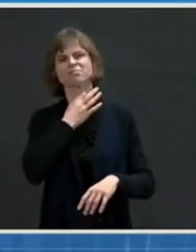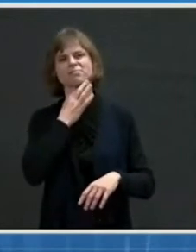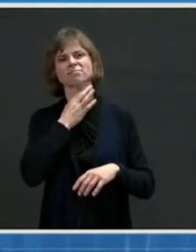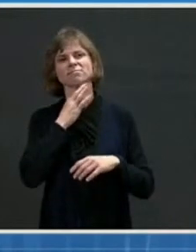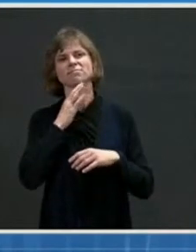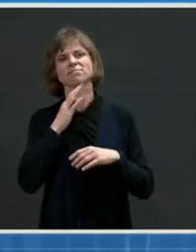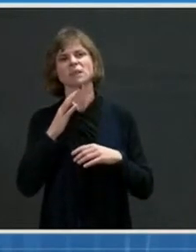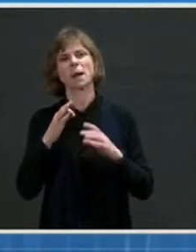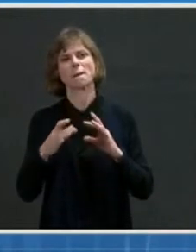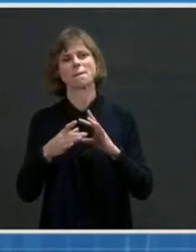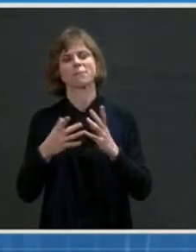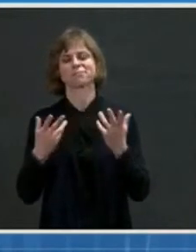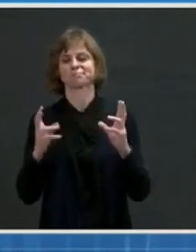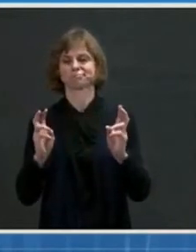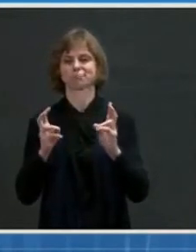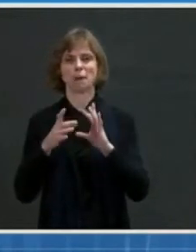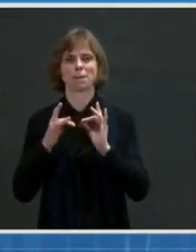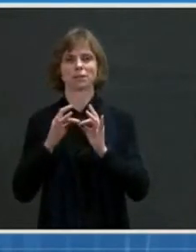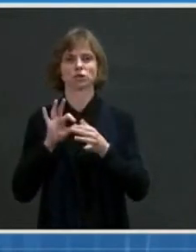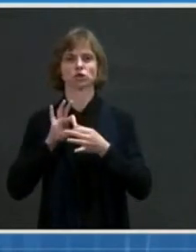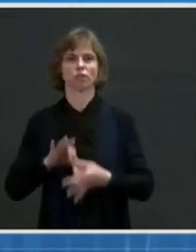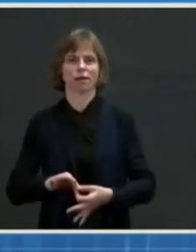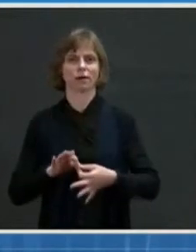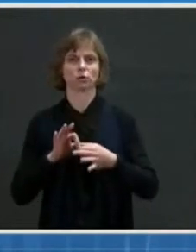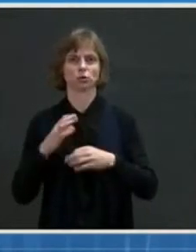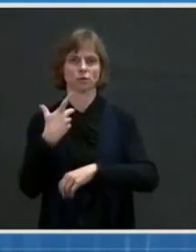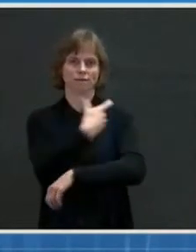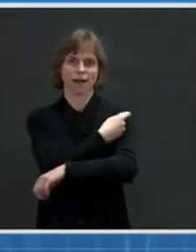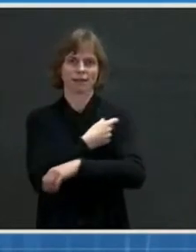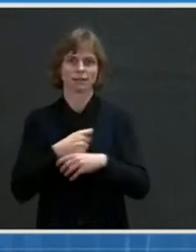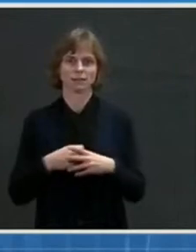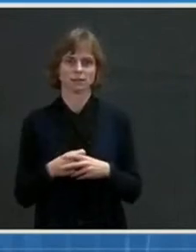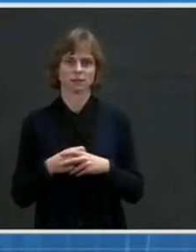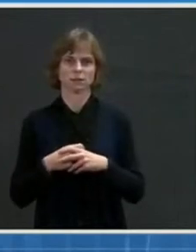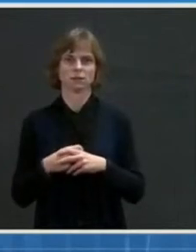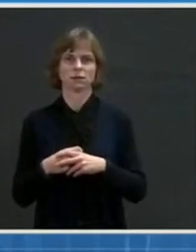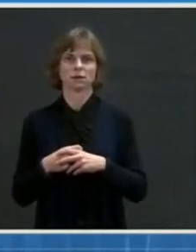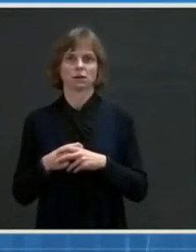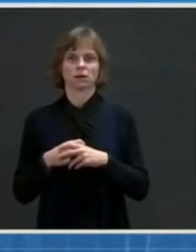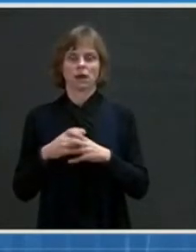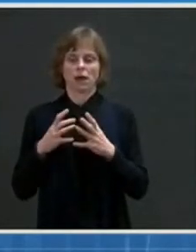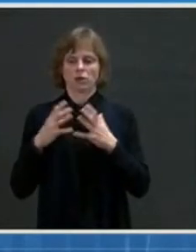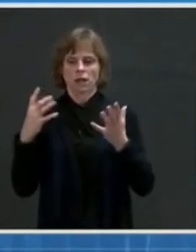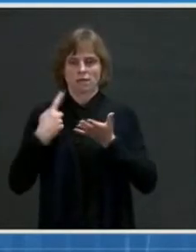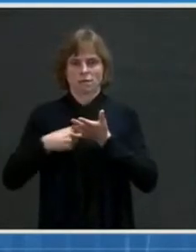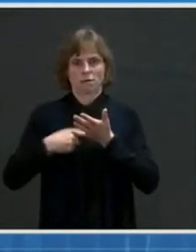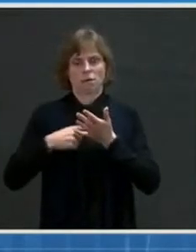HI, EVERYONE, I WAS INTERESTED IN YOUR THOUGHTS ON THE MESSAGING AROUND THE VACCINES.